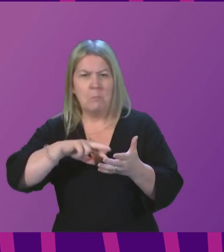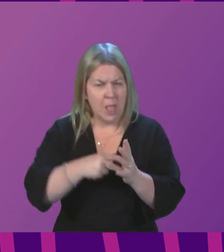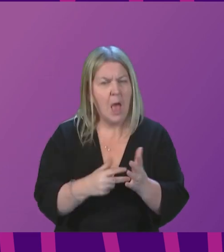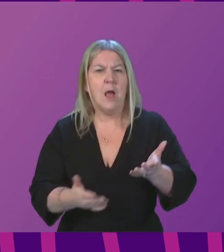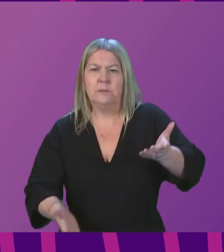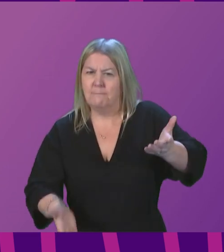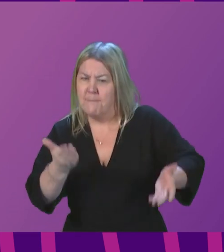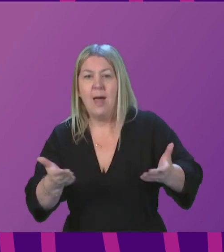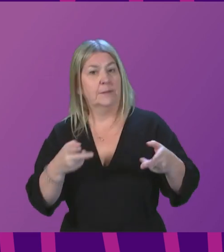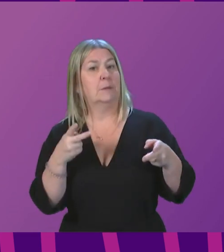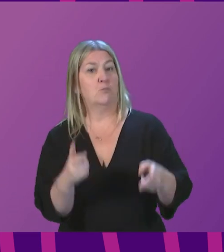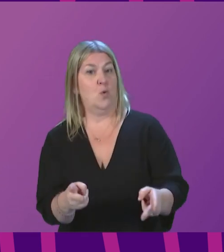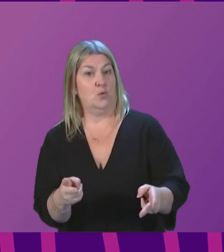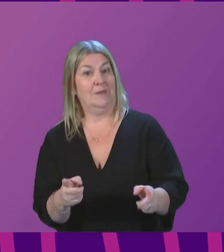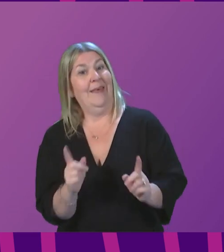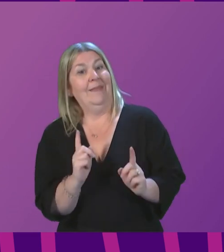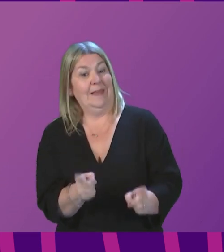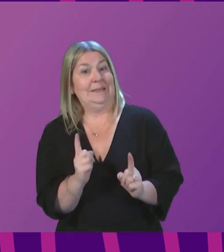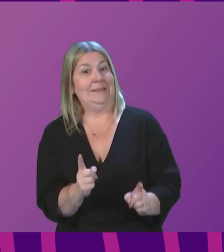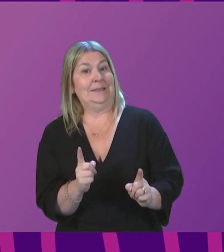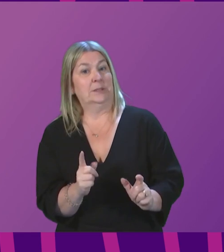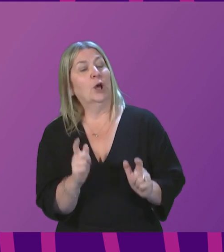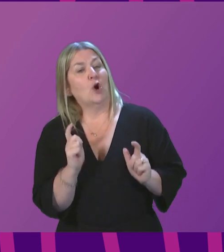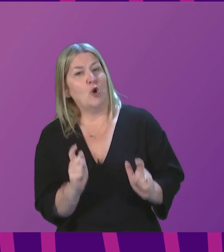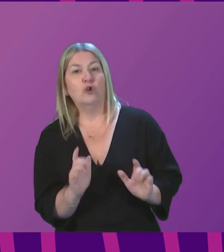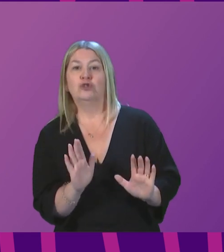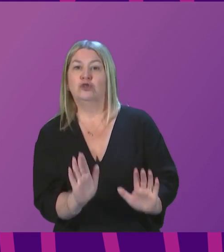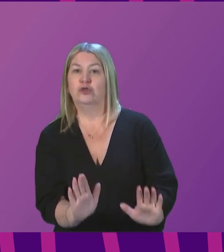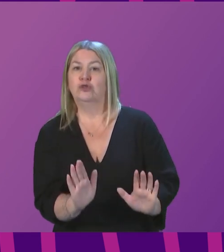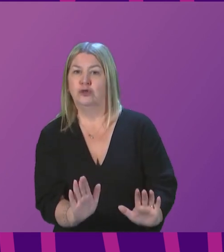At the moment, this cautious approach is the one that we should be taking.”